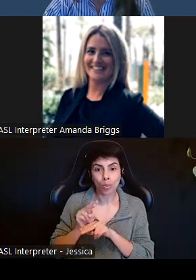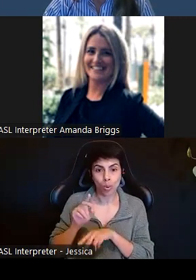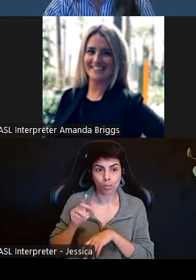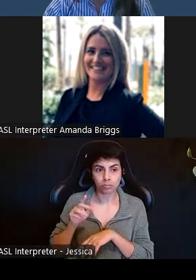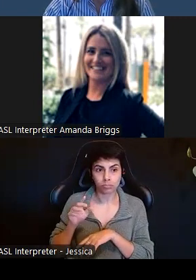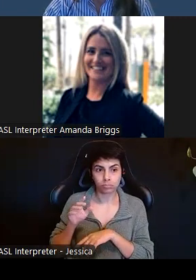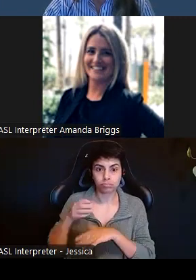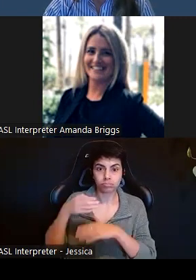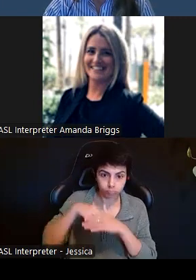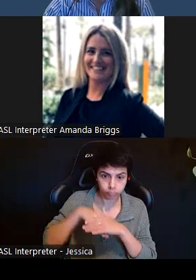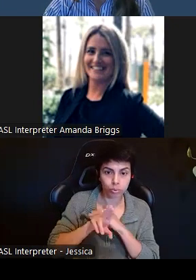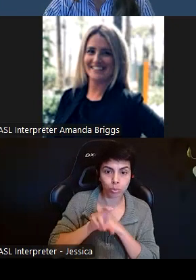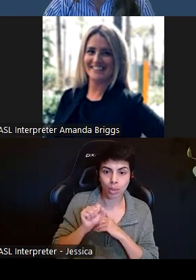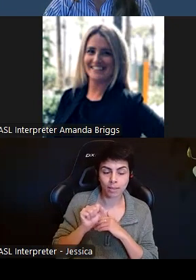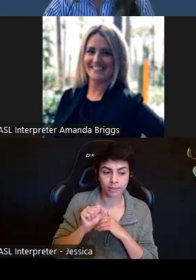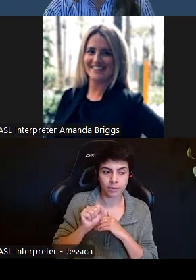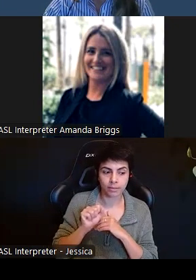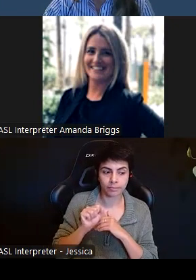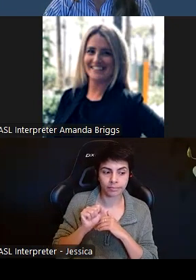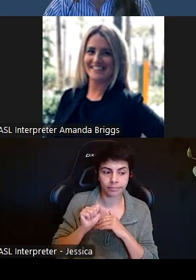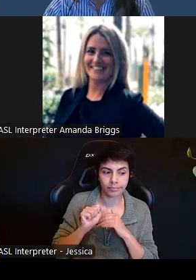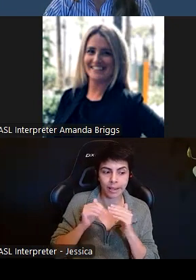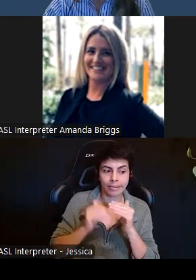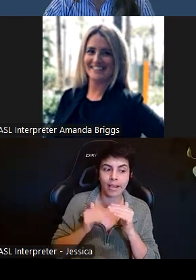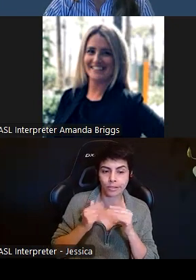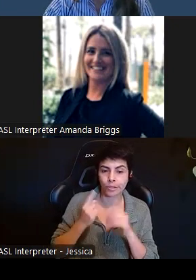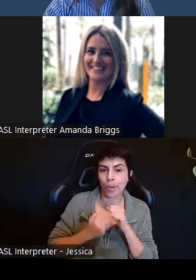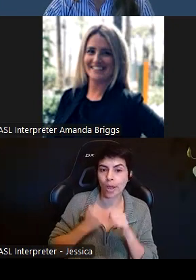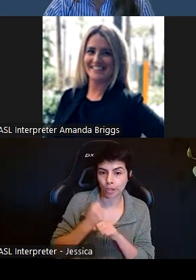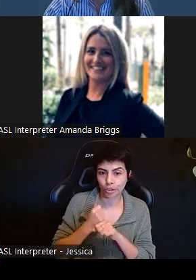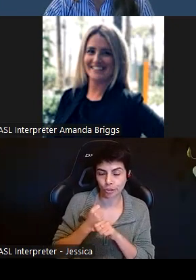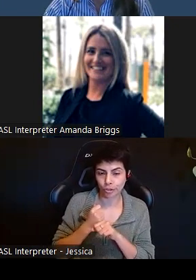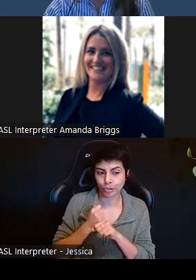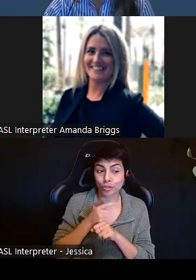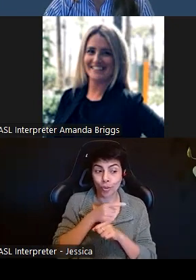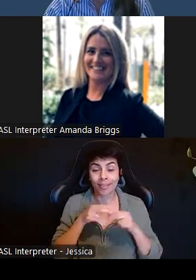So, that's just sort of the most recent information we have from